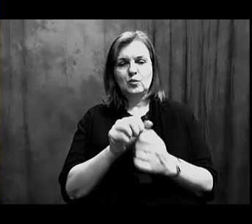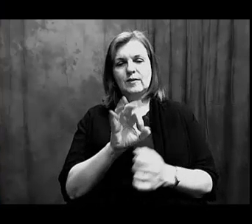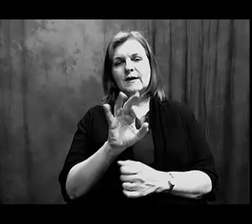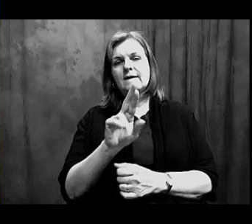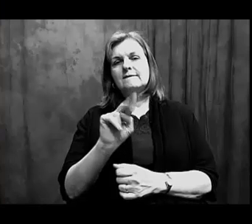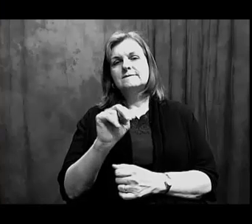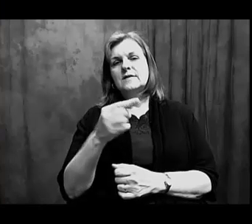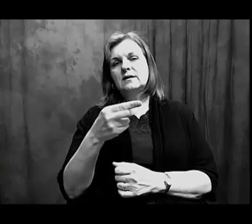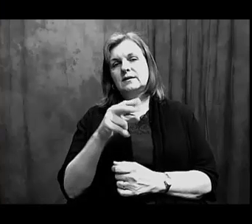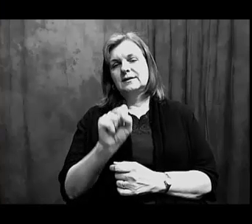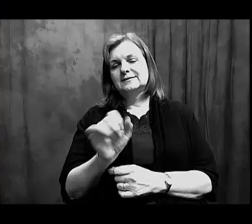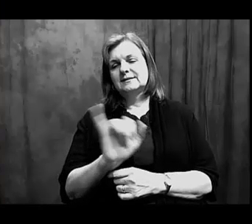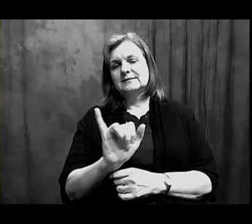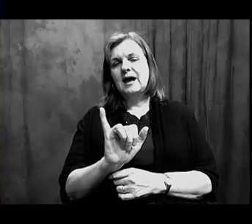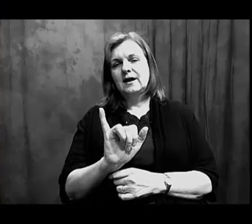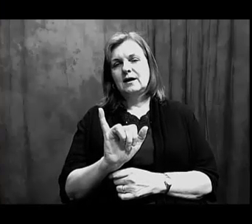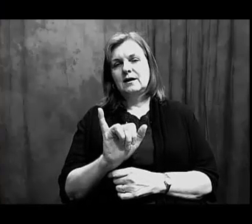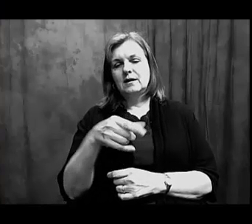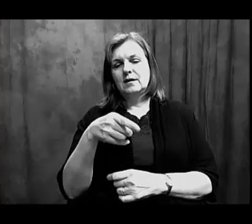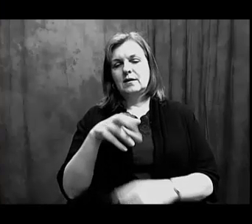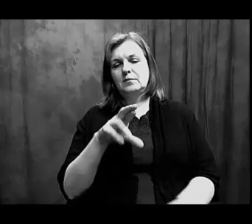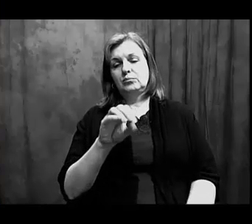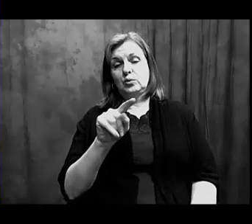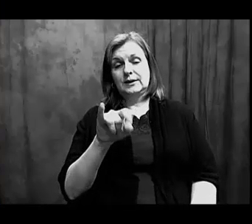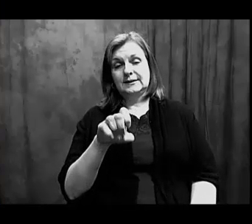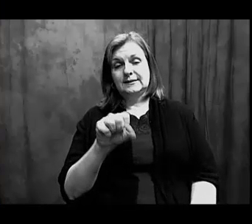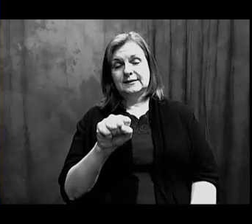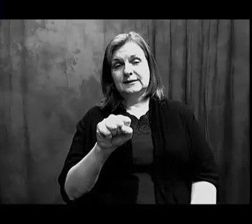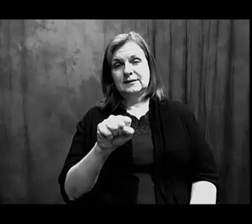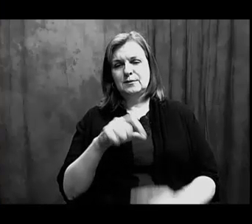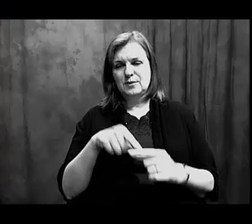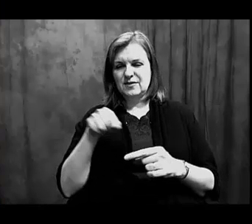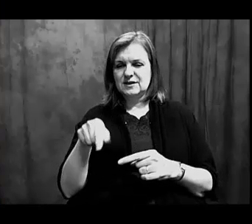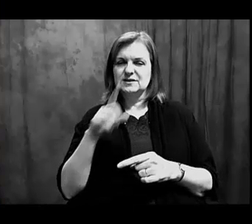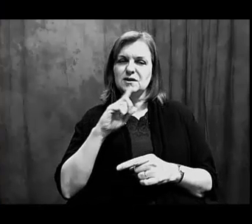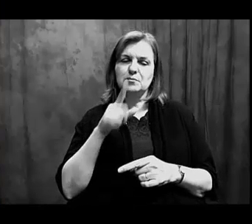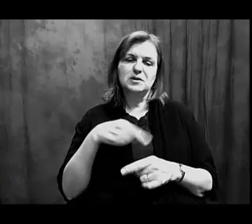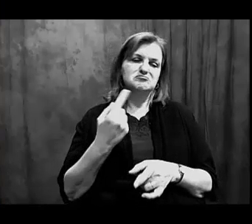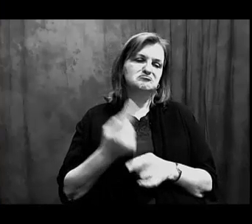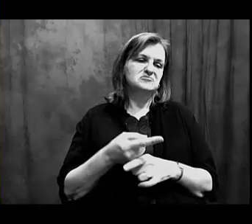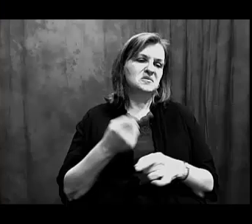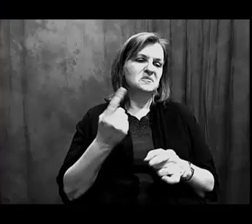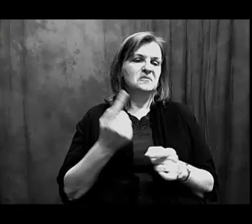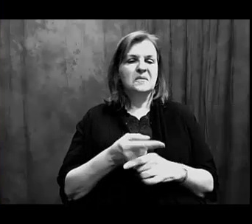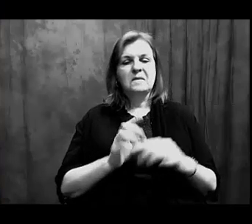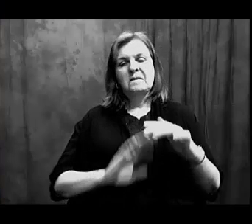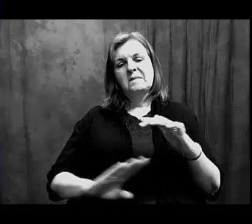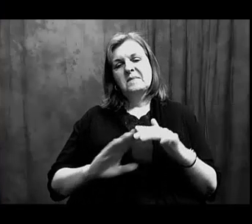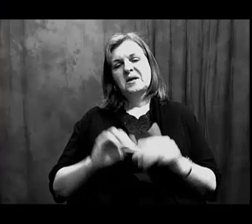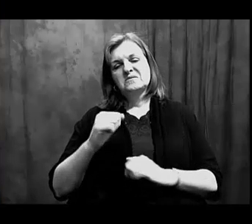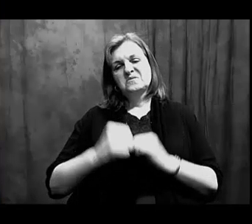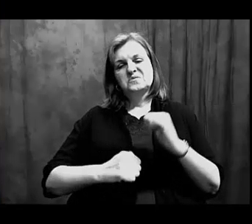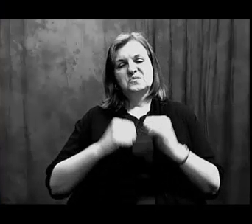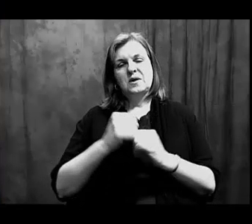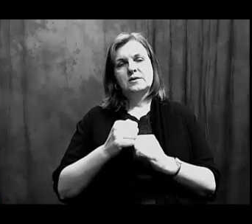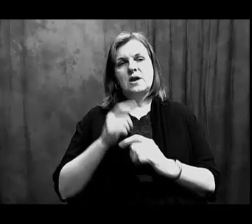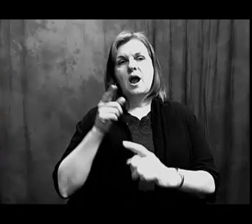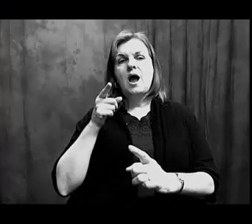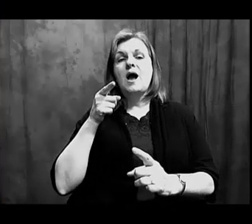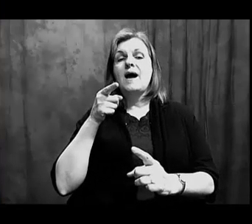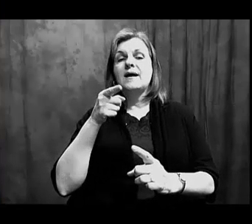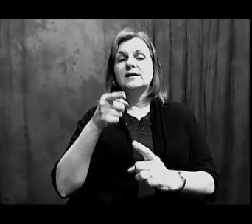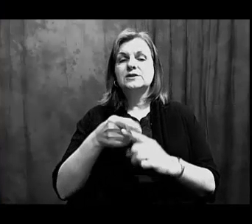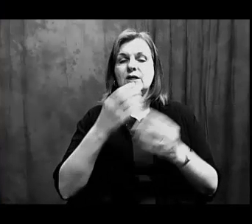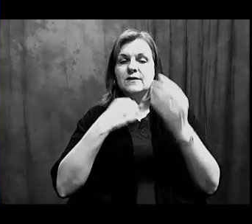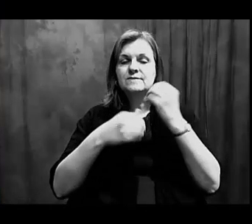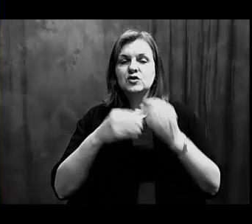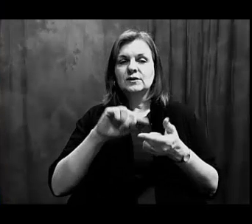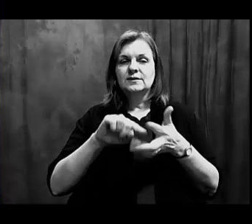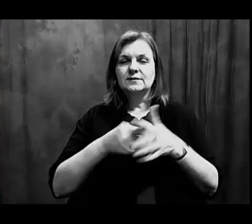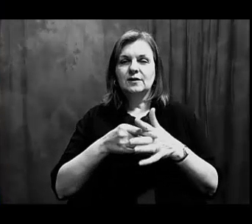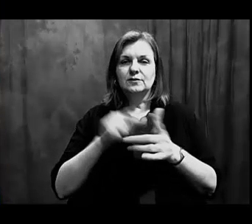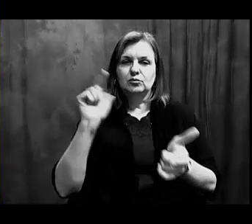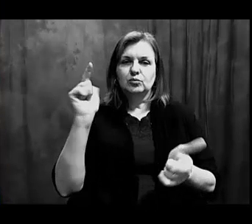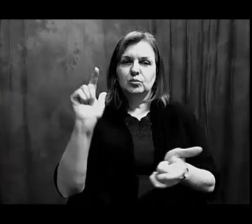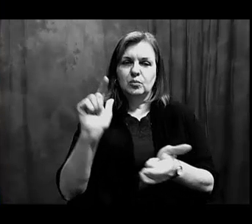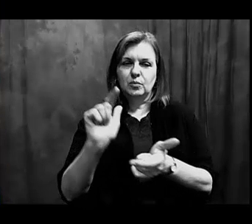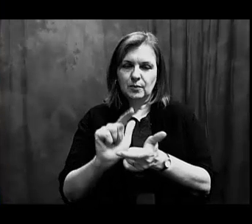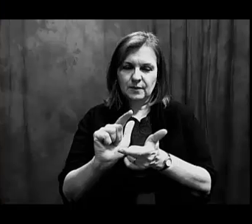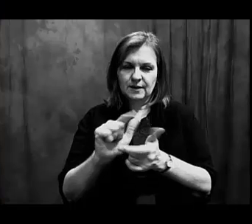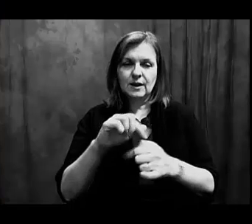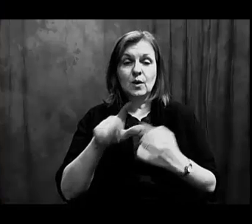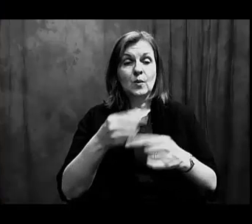but what it looks at is it can be a fairly mundane basic structure until its food runs low! and then when its food runs low